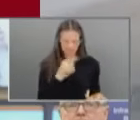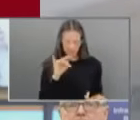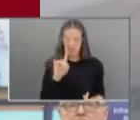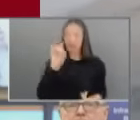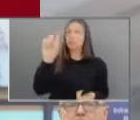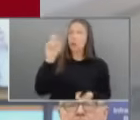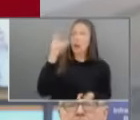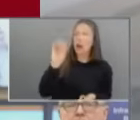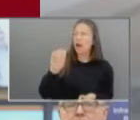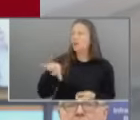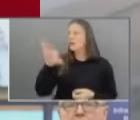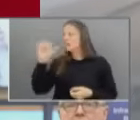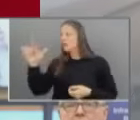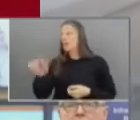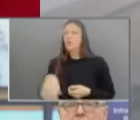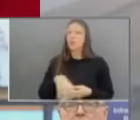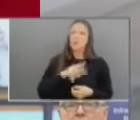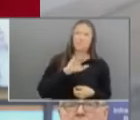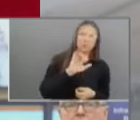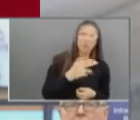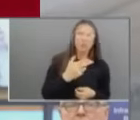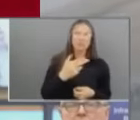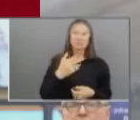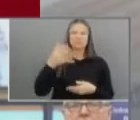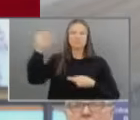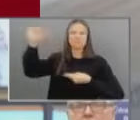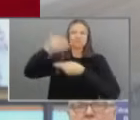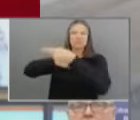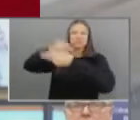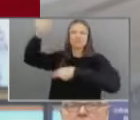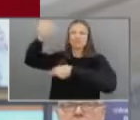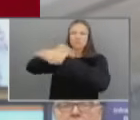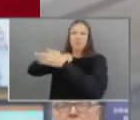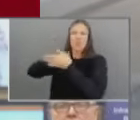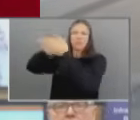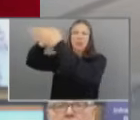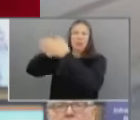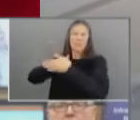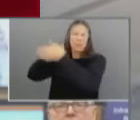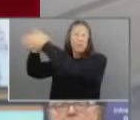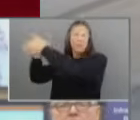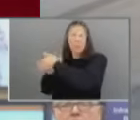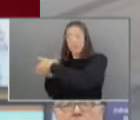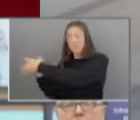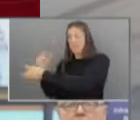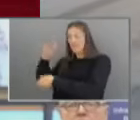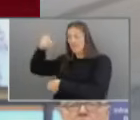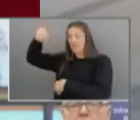AND THIS WAS A QUESTION YESTERDAY. WE REQUESTED ADDITIONAL RESOURCES FROM OHIO, INDIANA, ILLINOIS AND MICHIGAN.